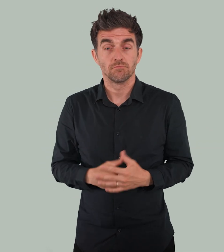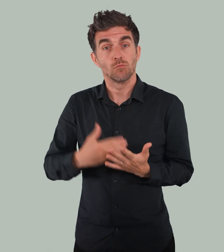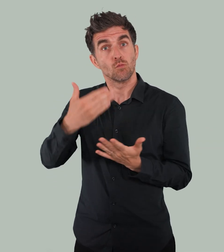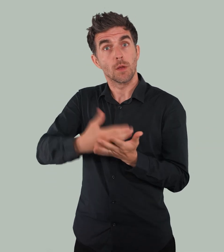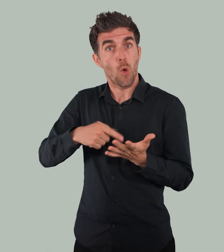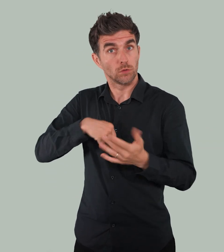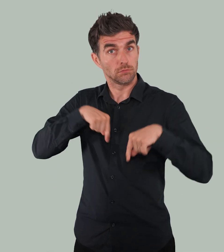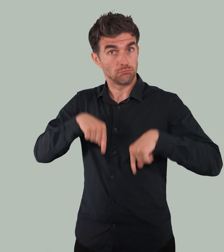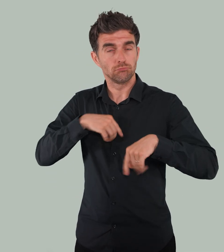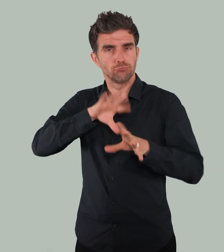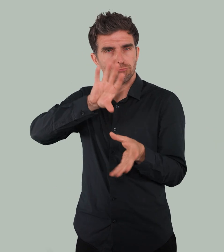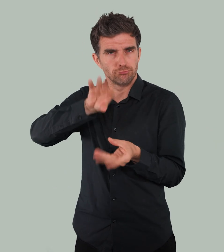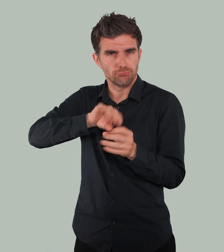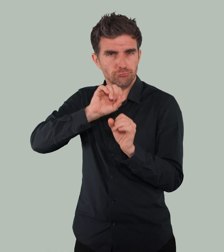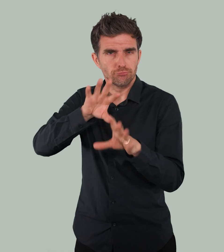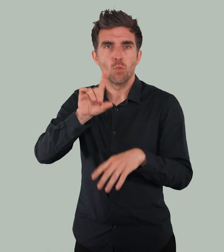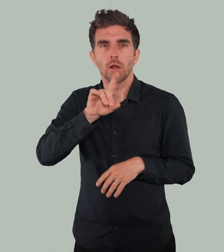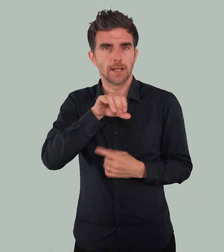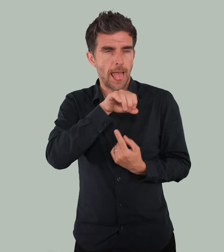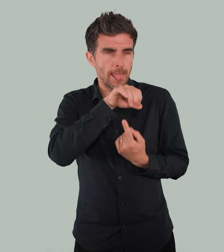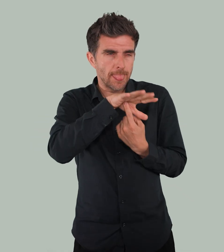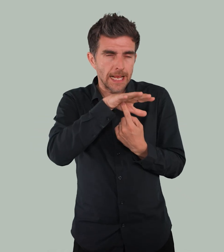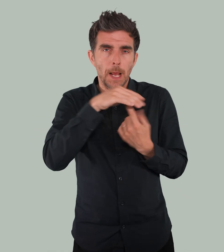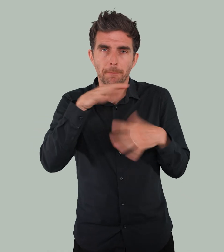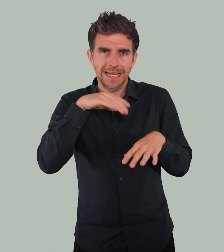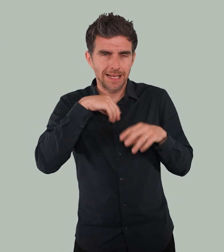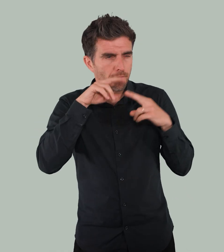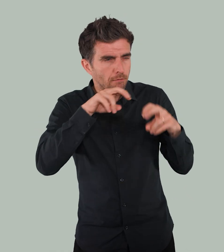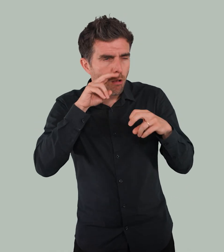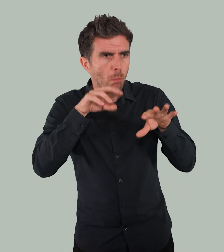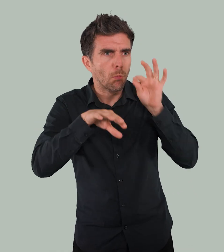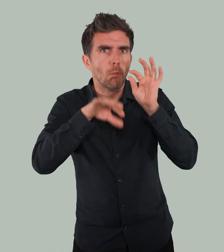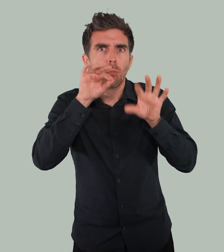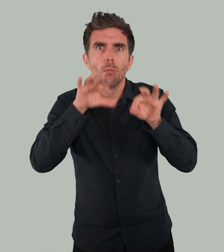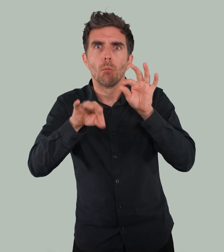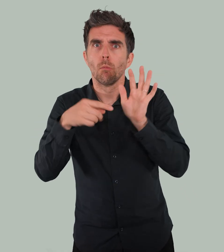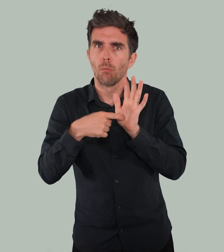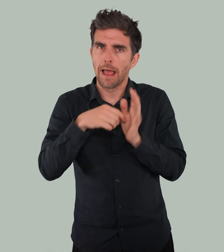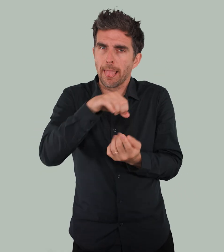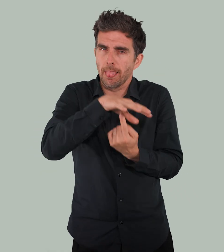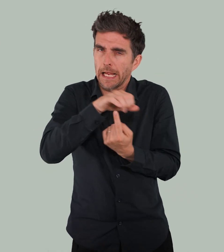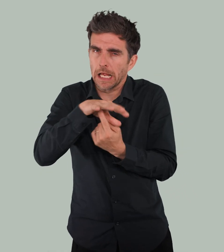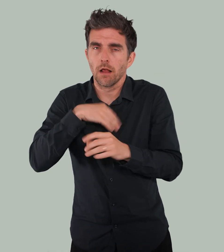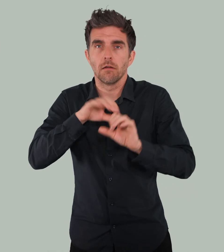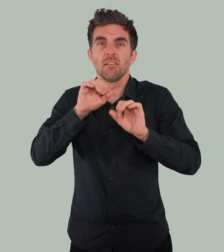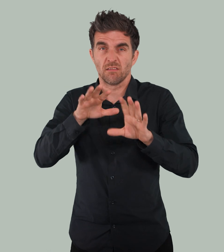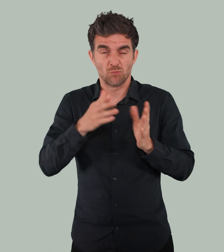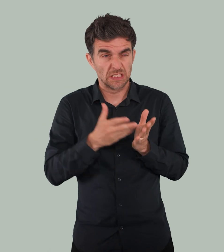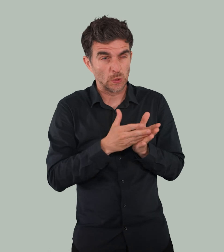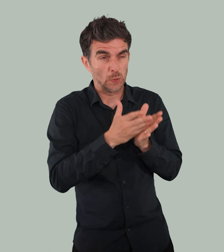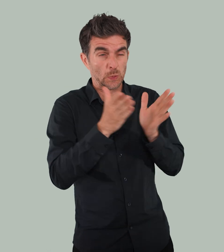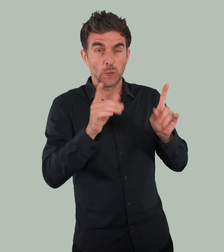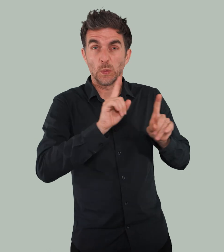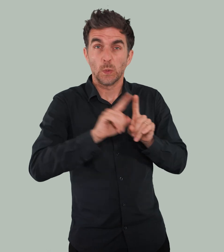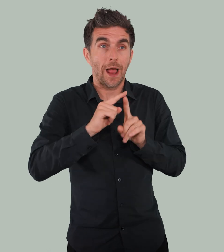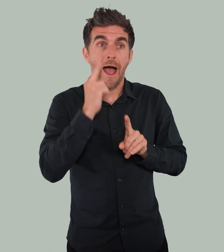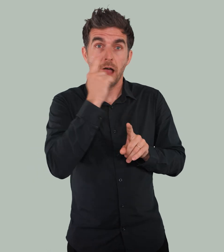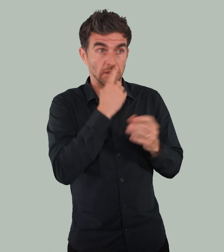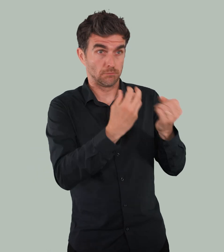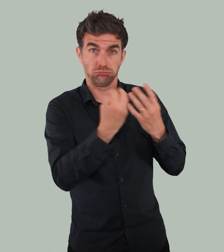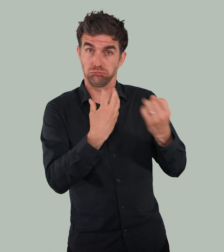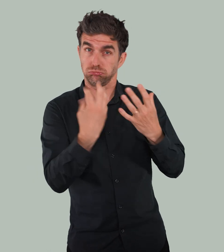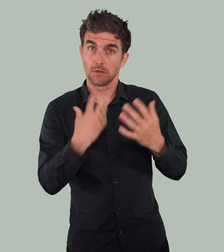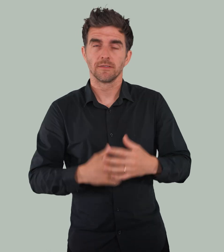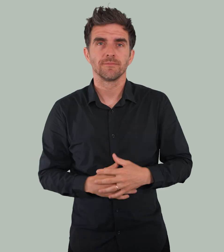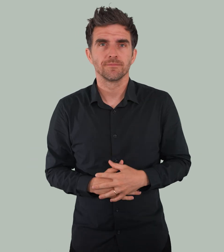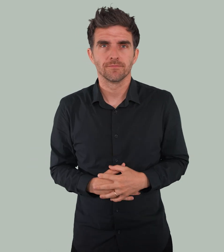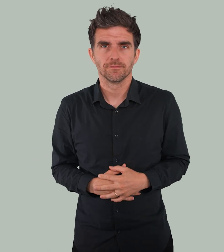This report summarises the key findings from the wide range of evidence received.